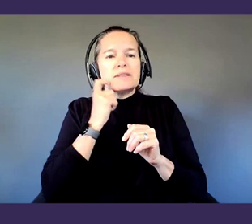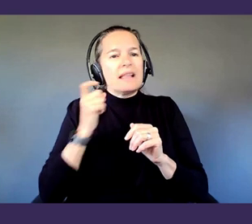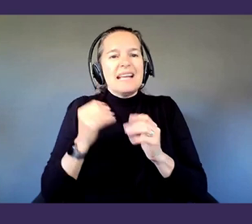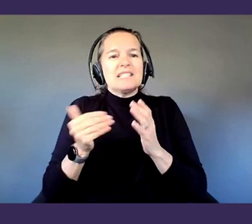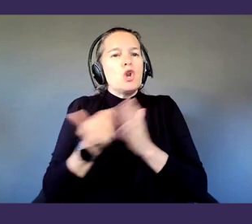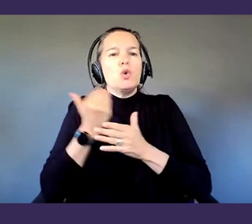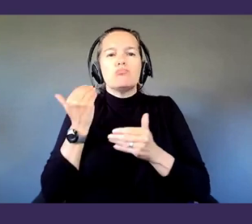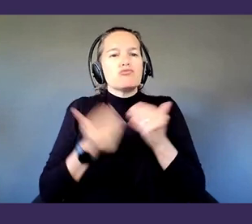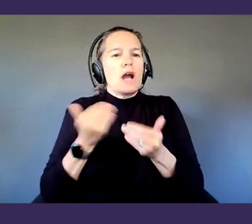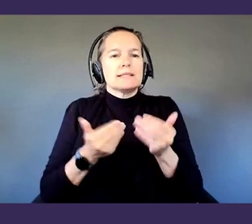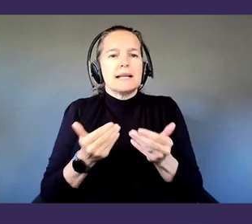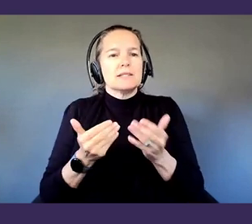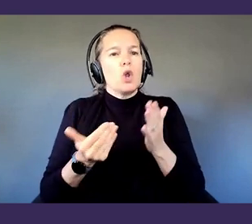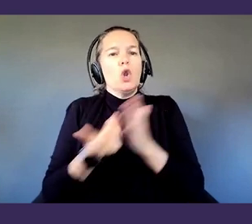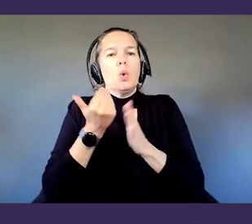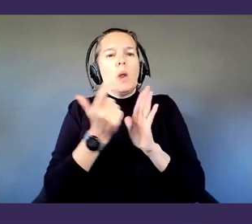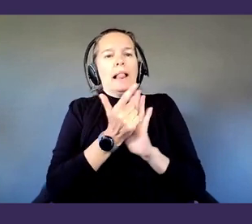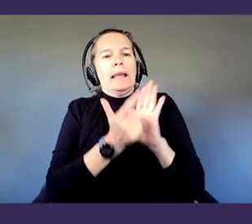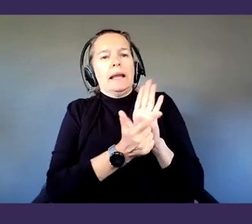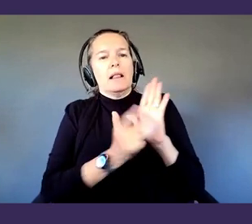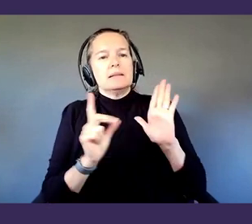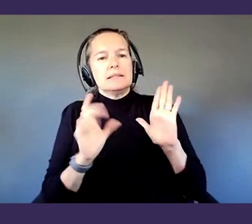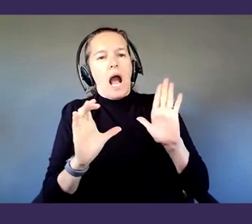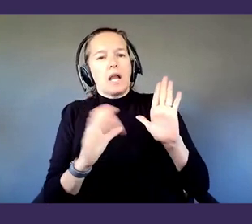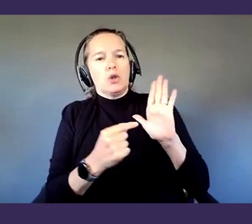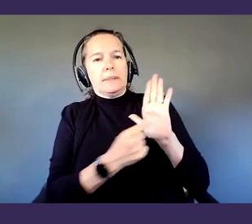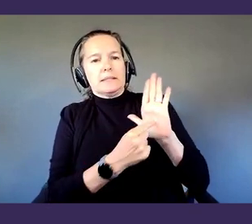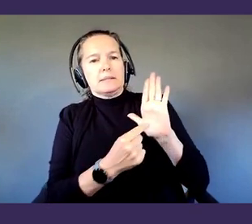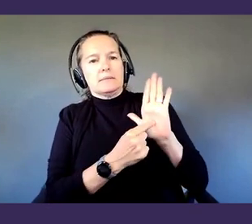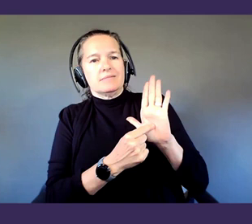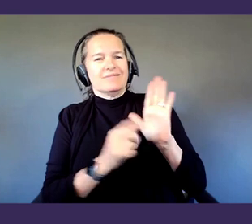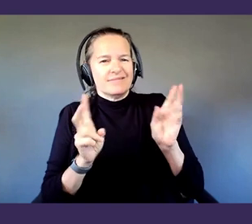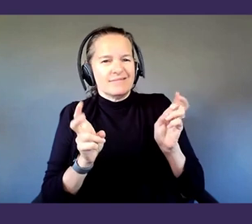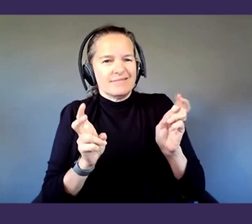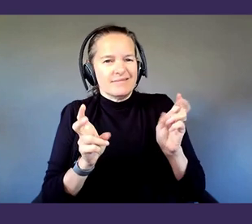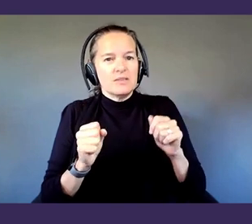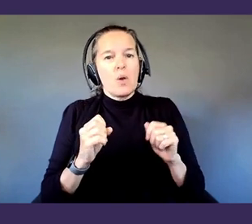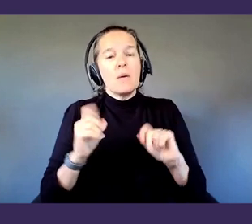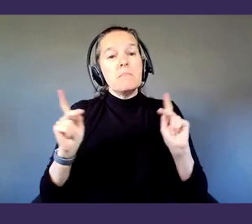you know, it's a new legal document, if you will. So, you know, people have been using it